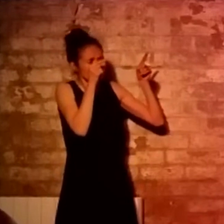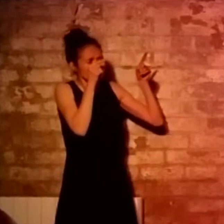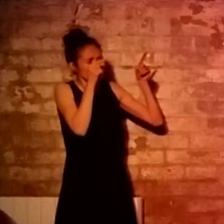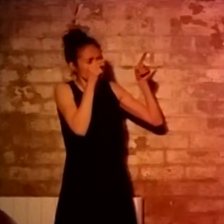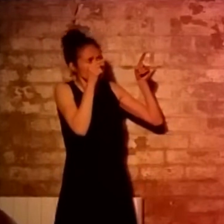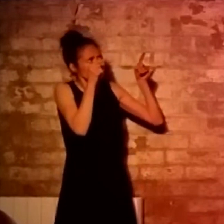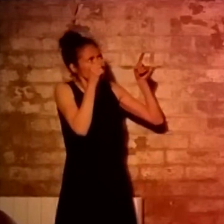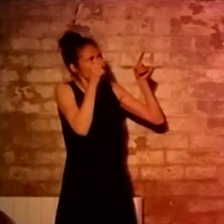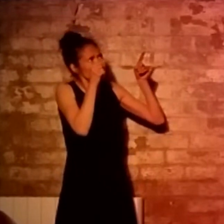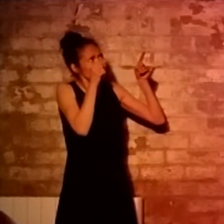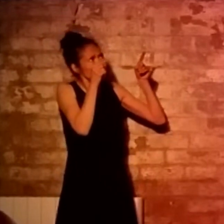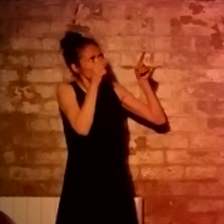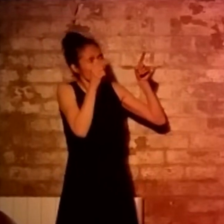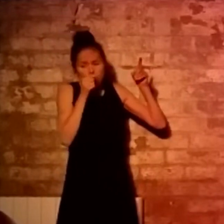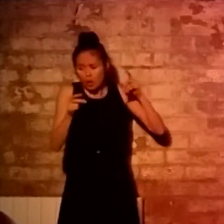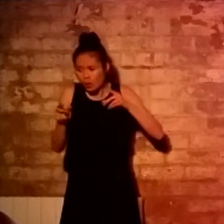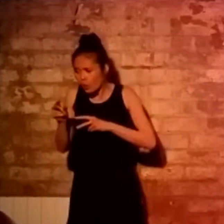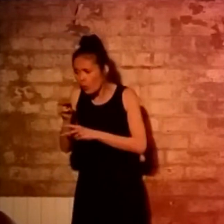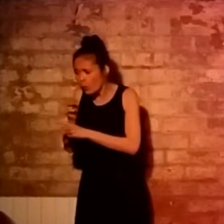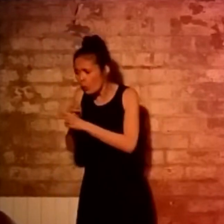Til whispers ceased.